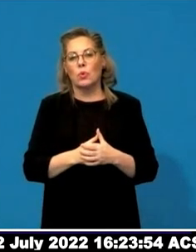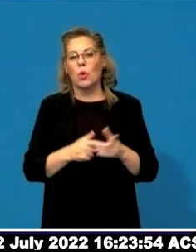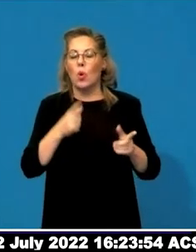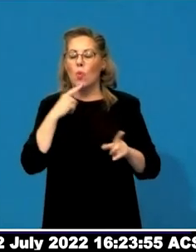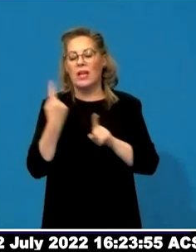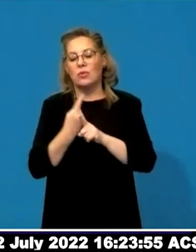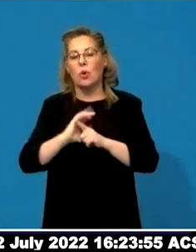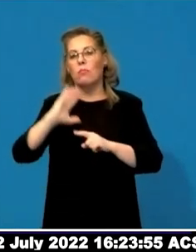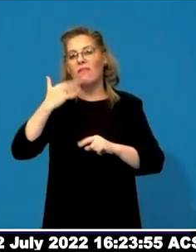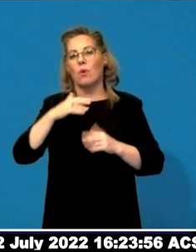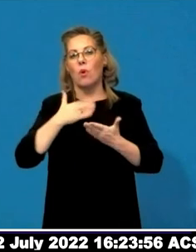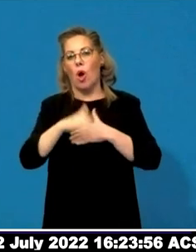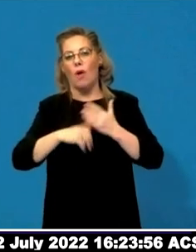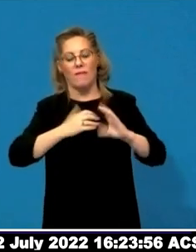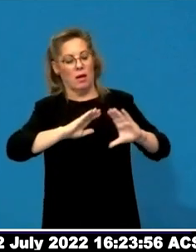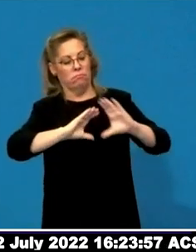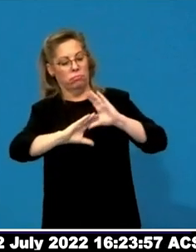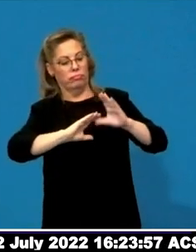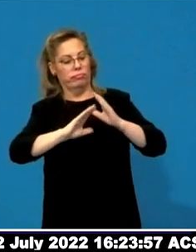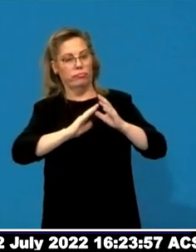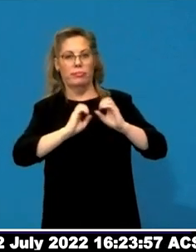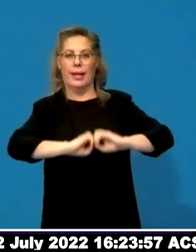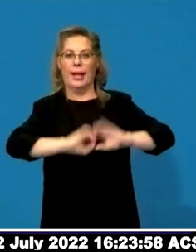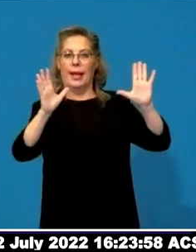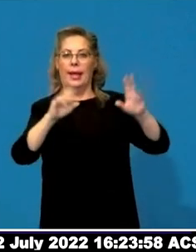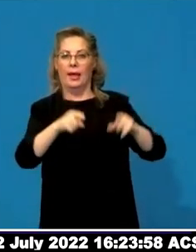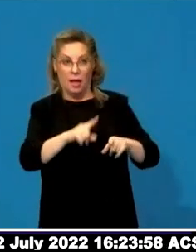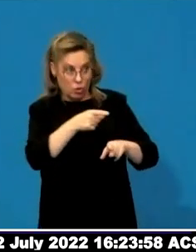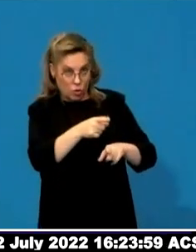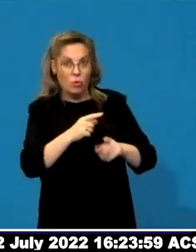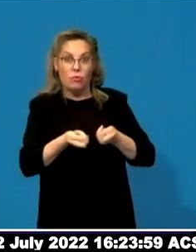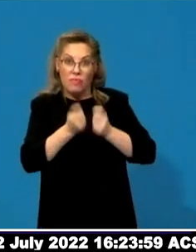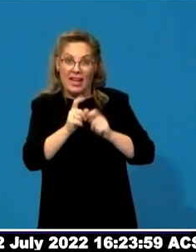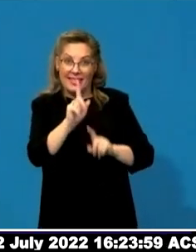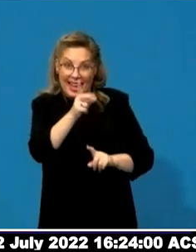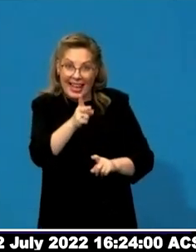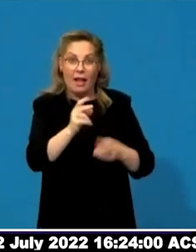and you have mentioned that again, being able to communicate with people